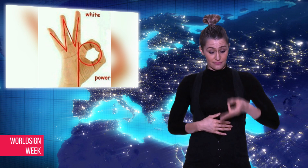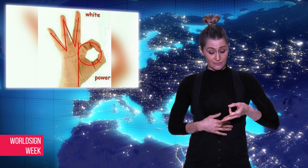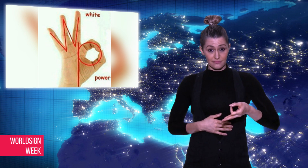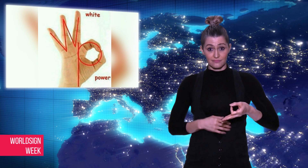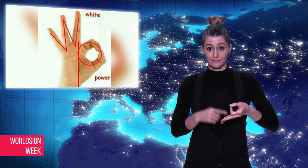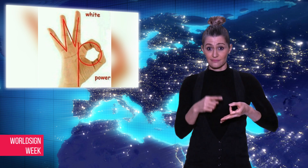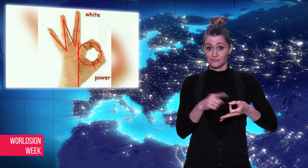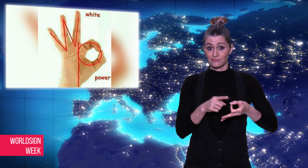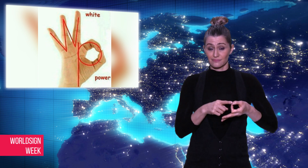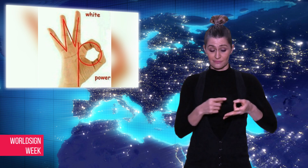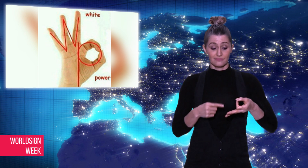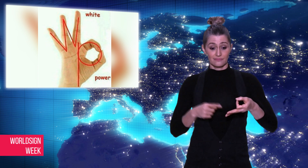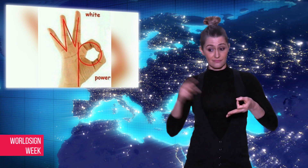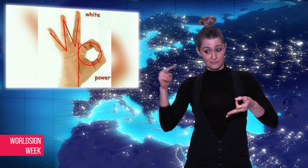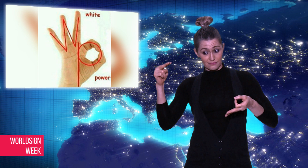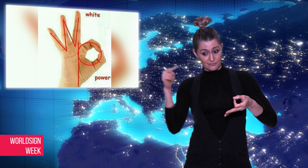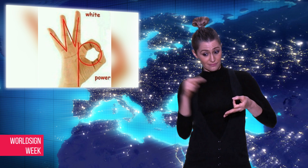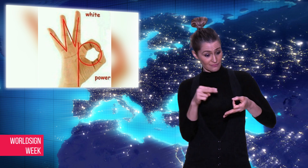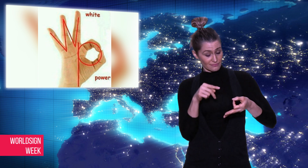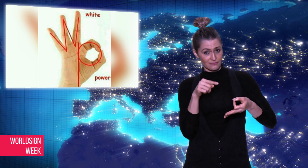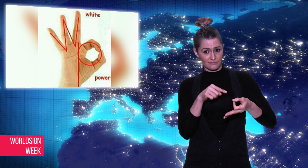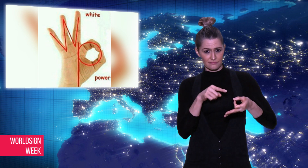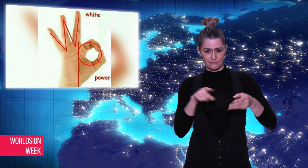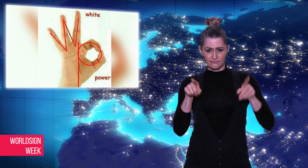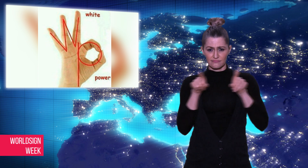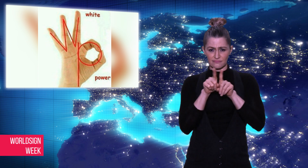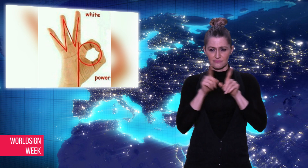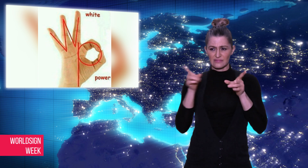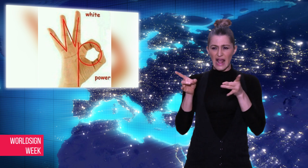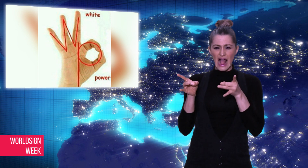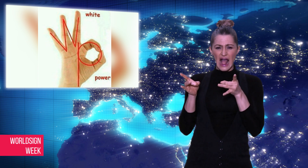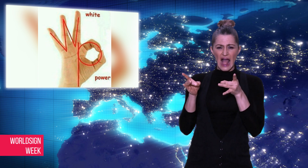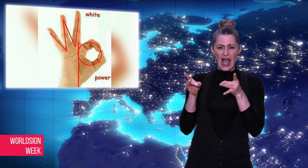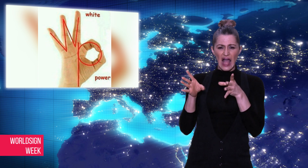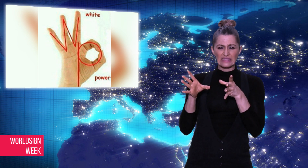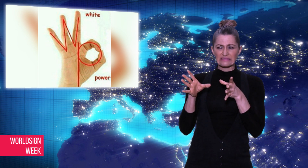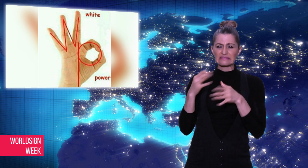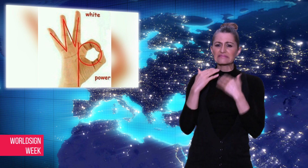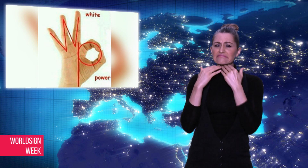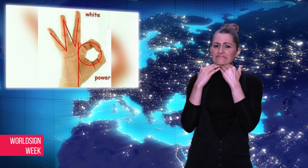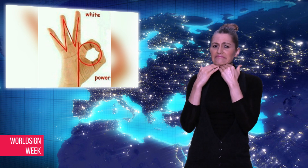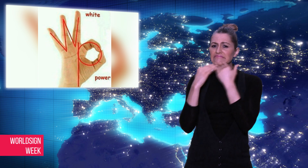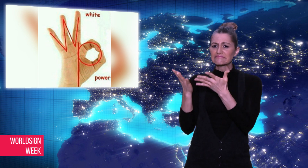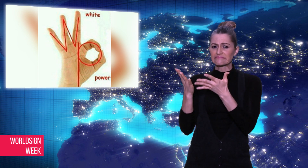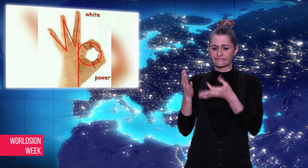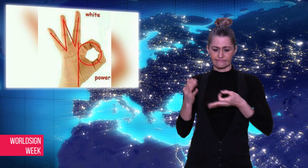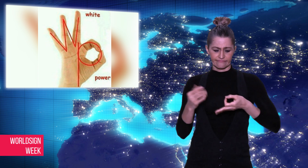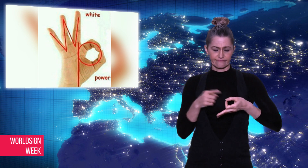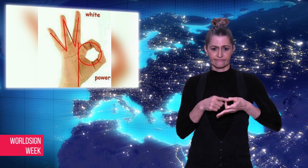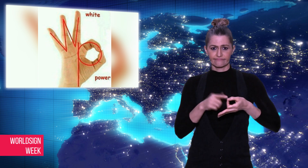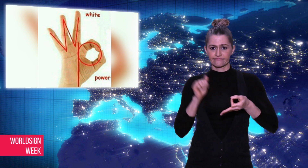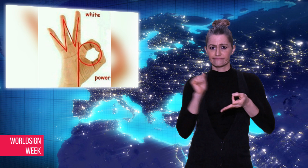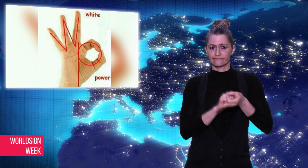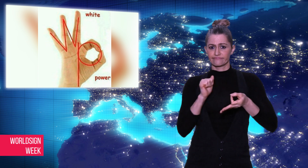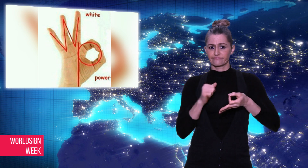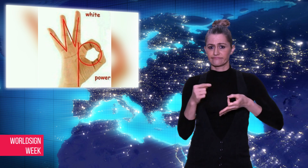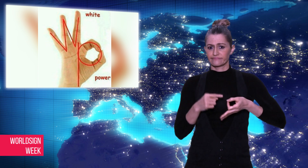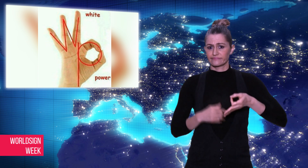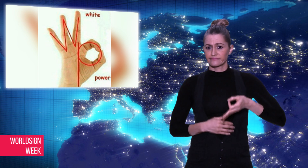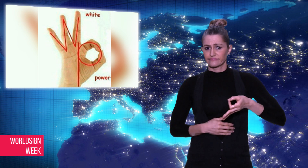This gesture is considered a hate symbol.